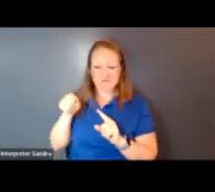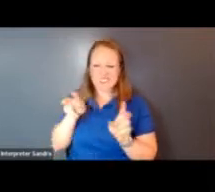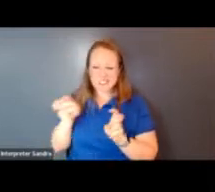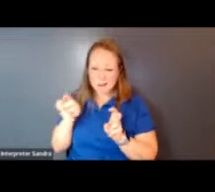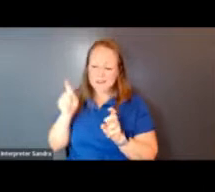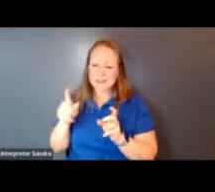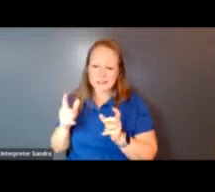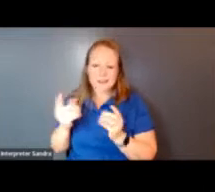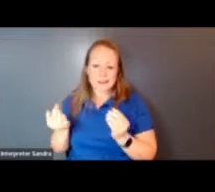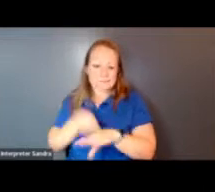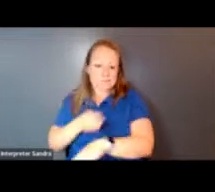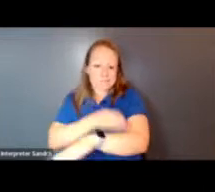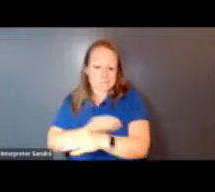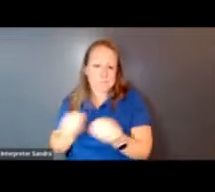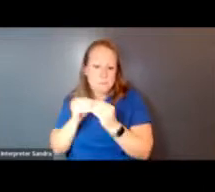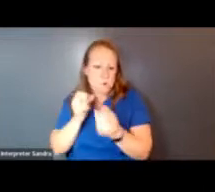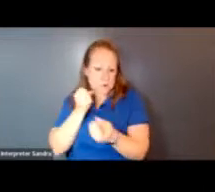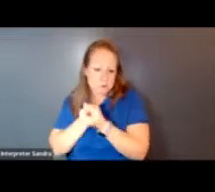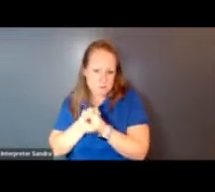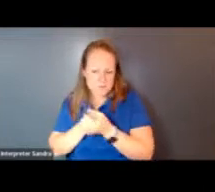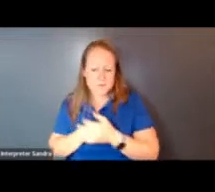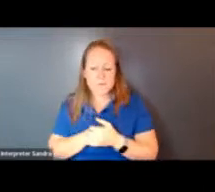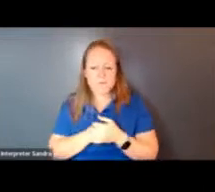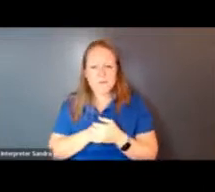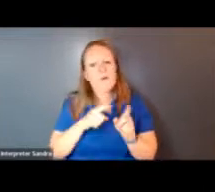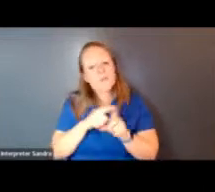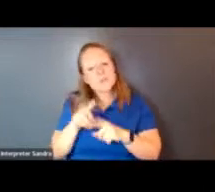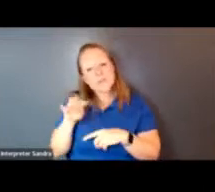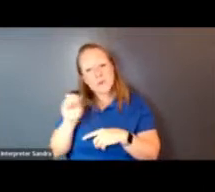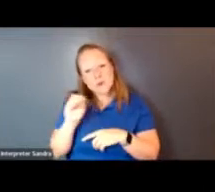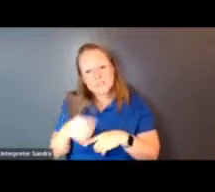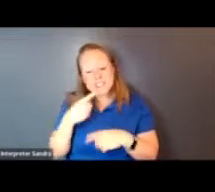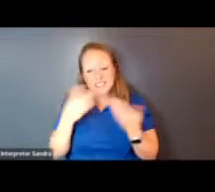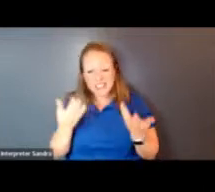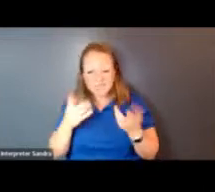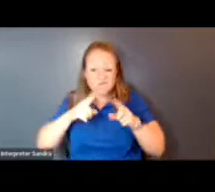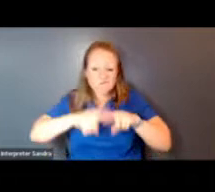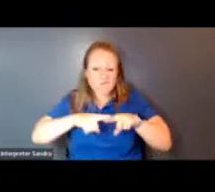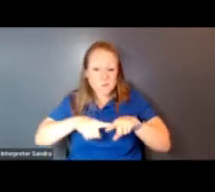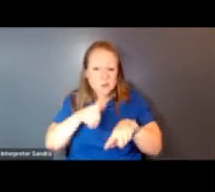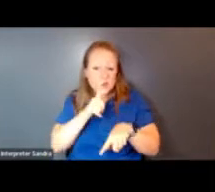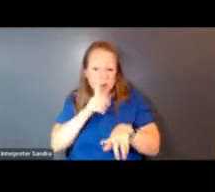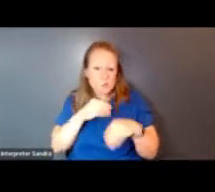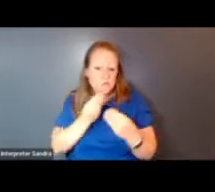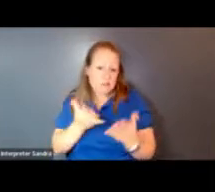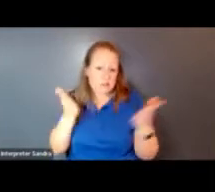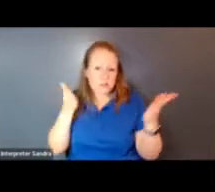more support. But we're also 40% of you said it really depends on your IRA provider. And that's something that we've applied